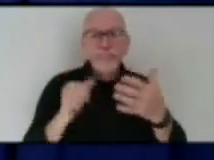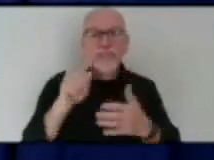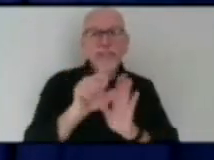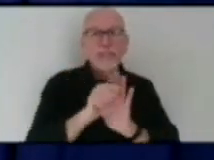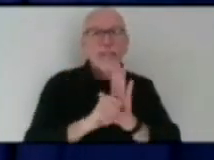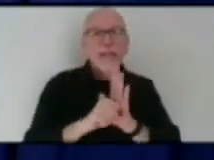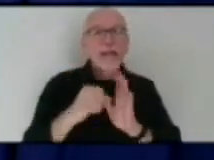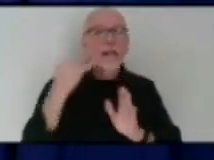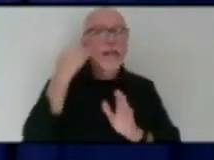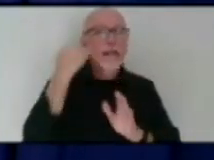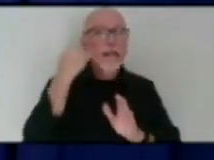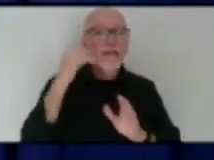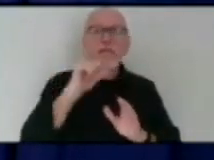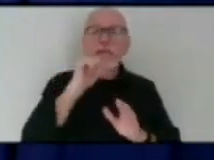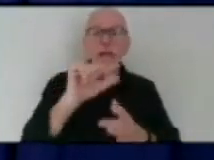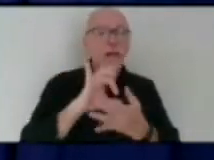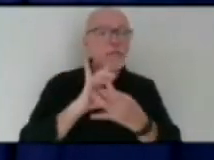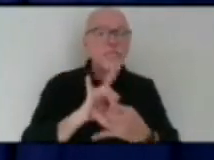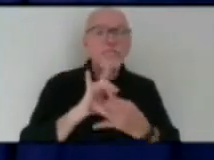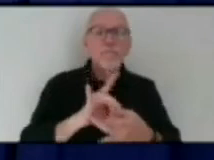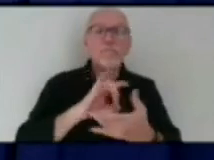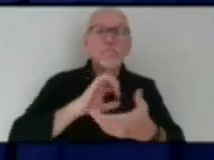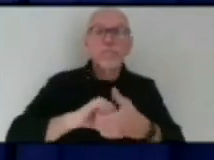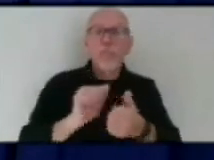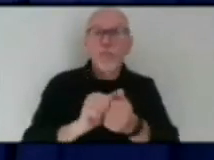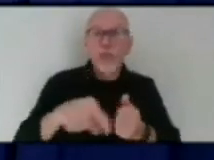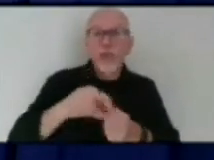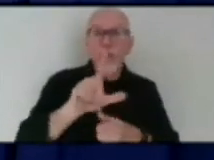collaboration and partnership at the local level, it will not make a